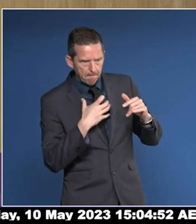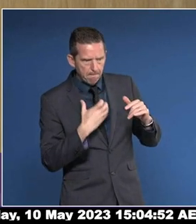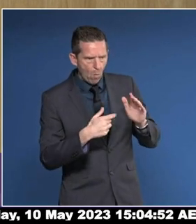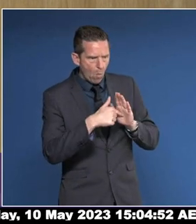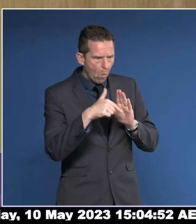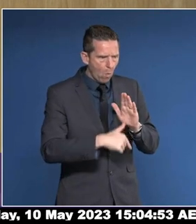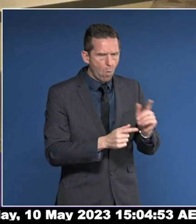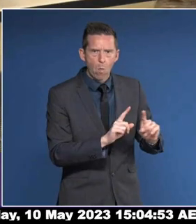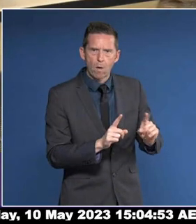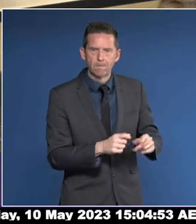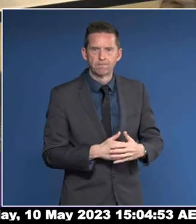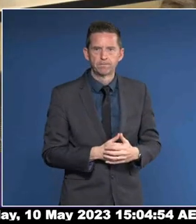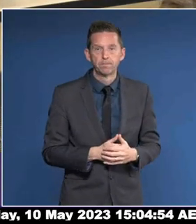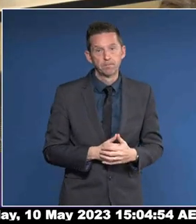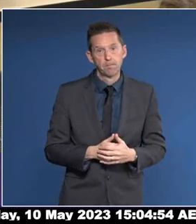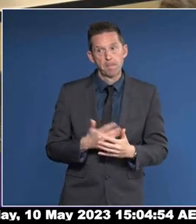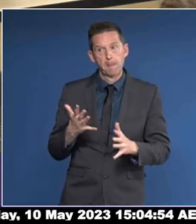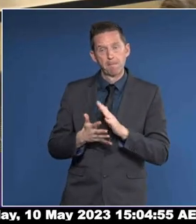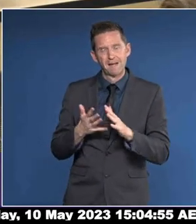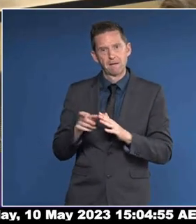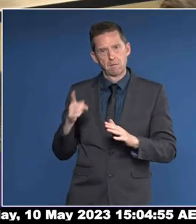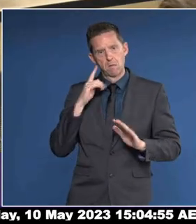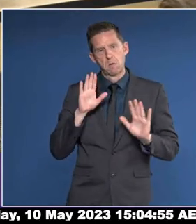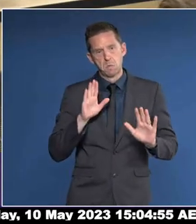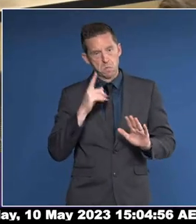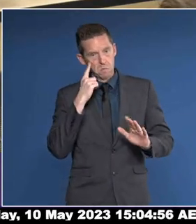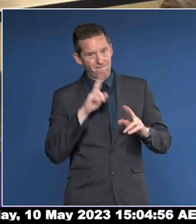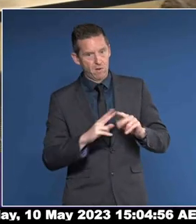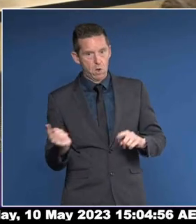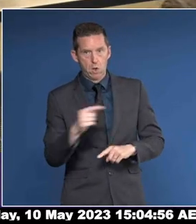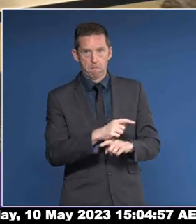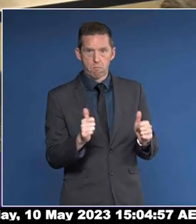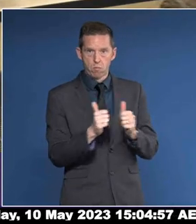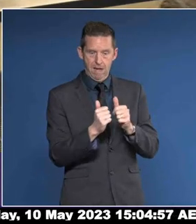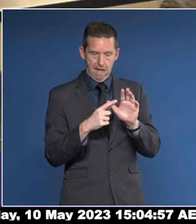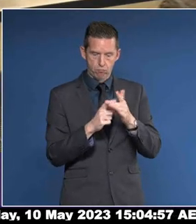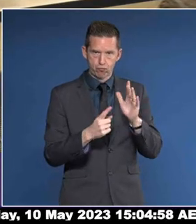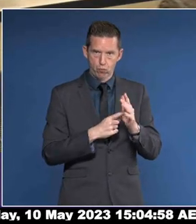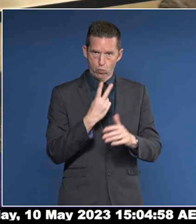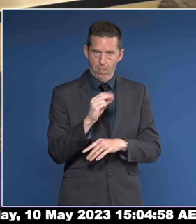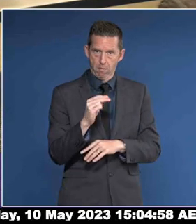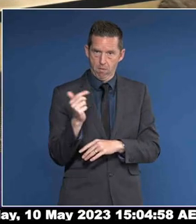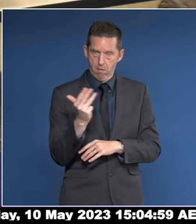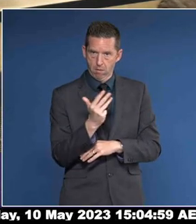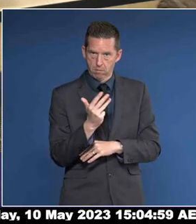So it was sufficient to wait to see whether he would turn up in April 2019 for the purposes of the SCAN meeting.